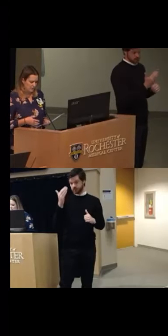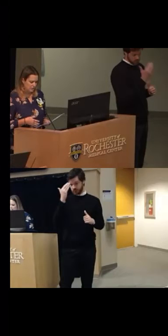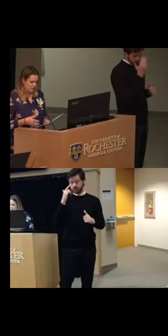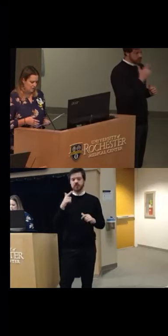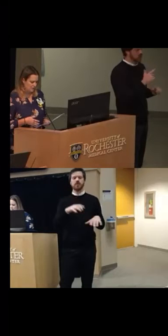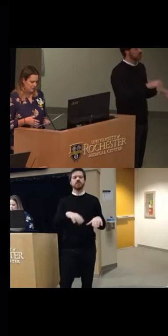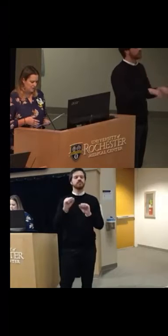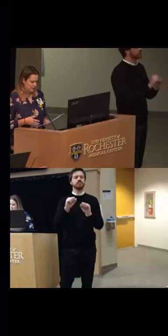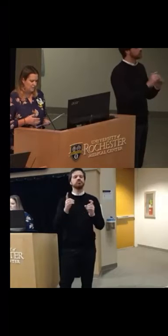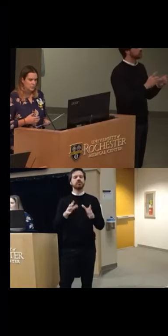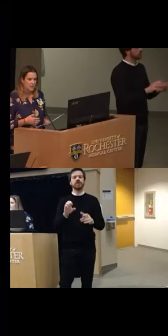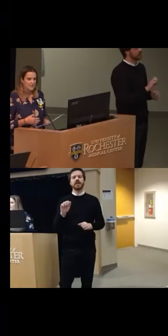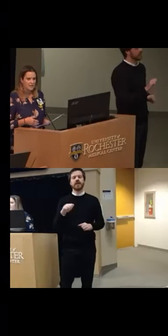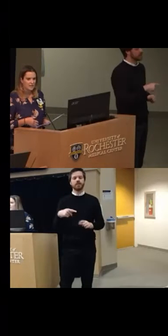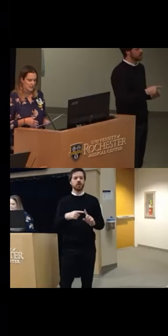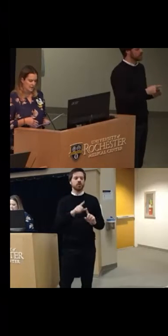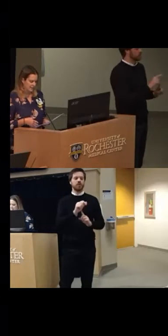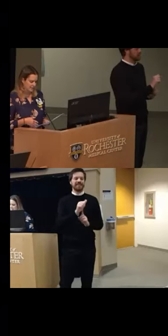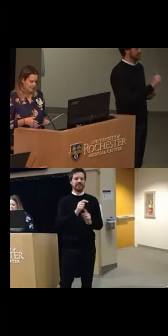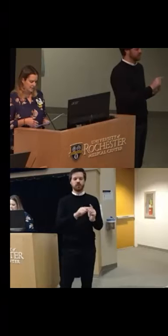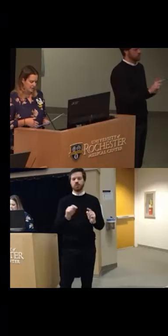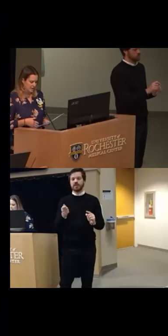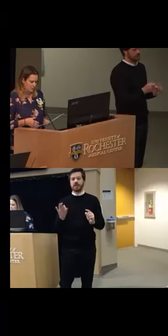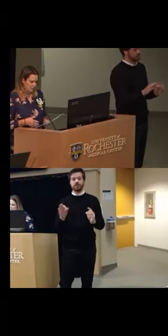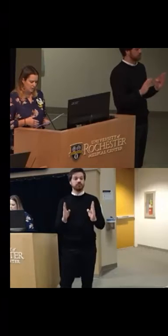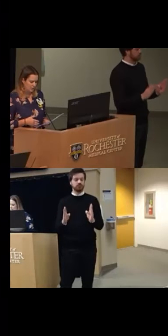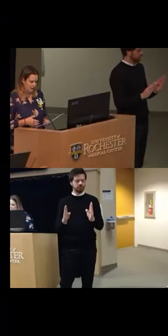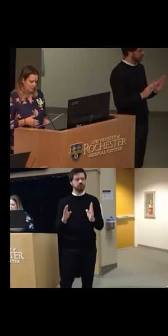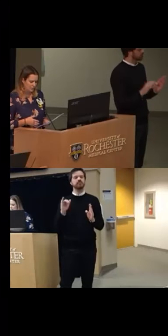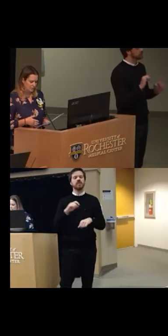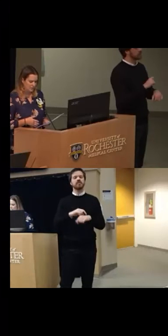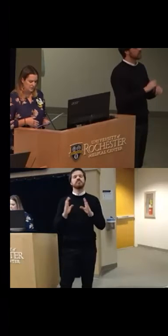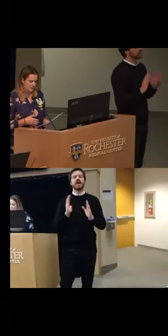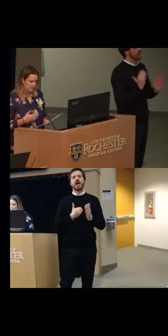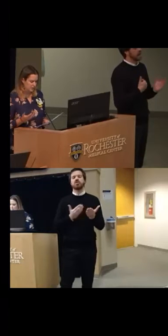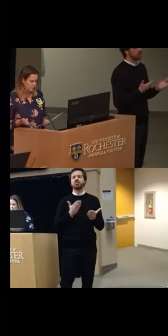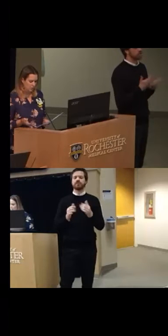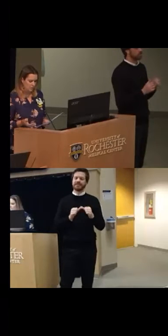as the Director of our EAP from 2010 to 2019 um during which time our services continue to grow